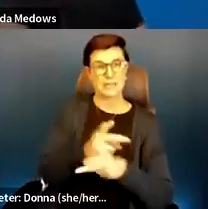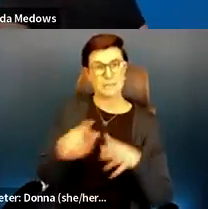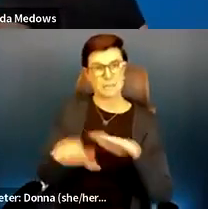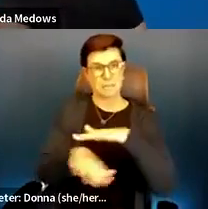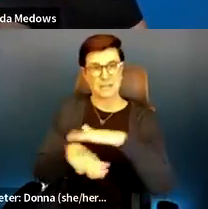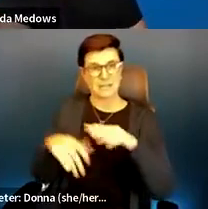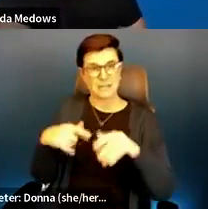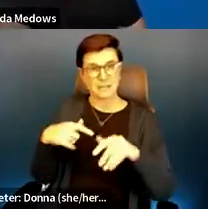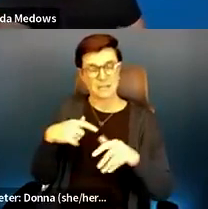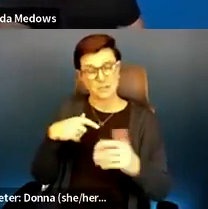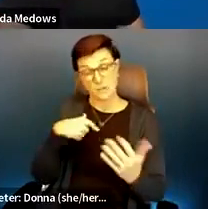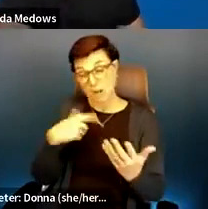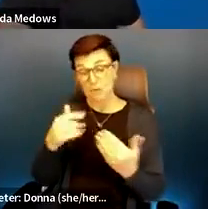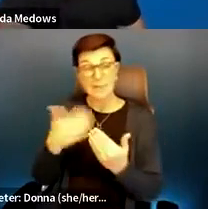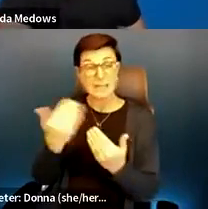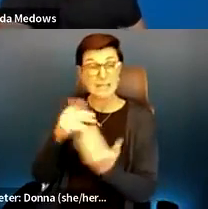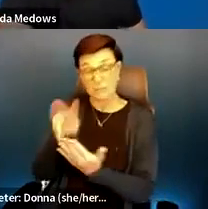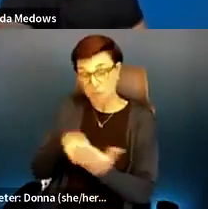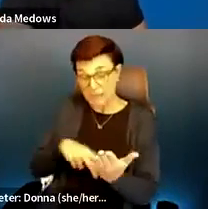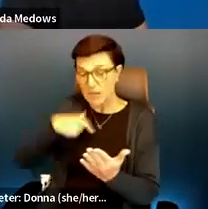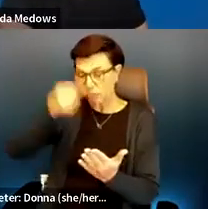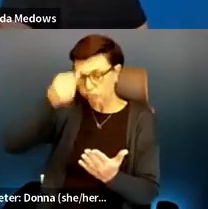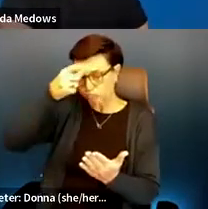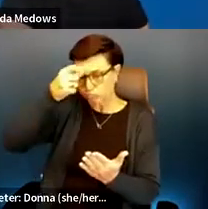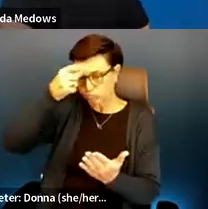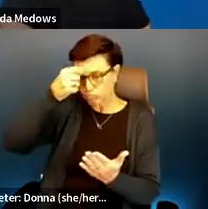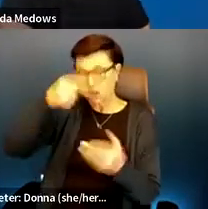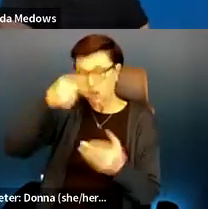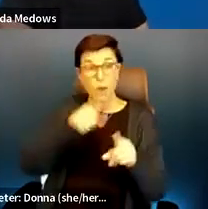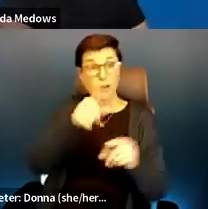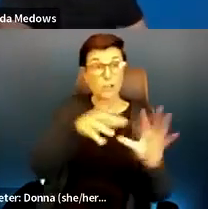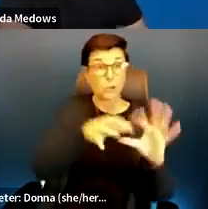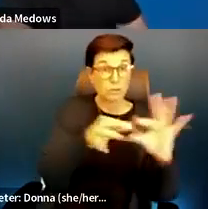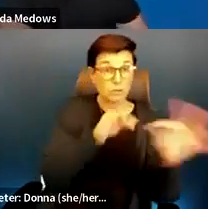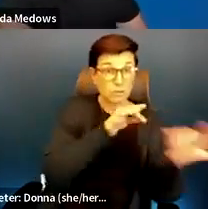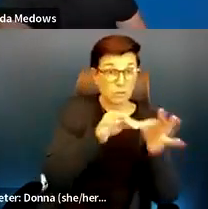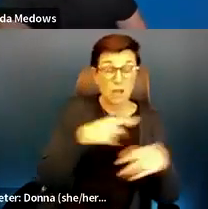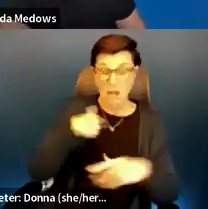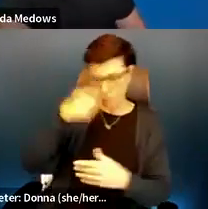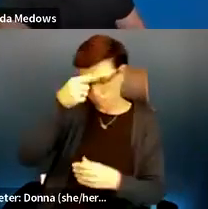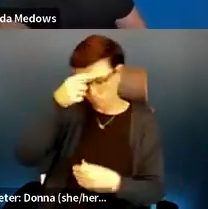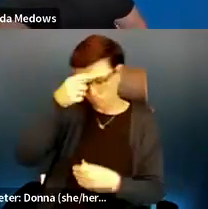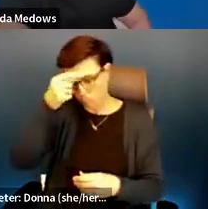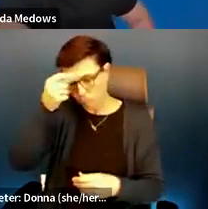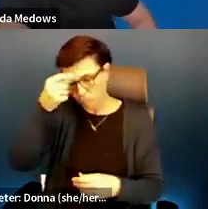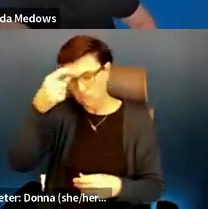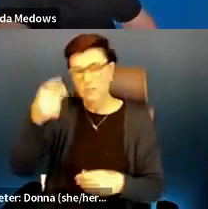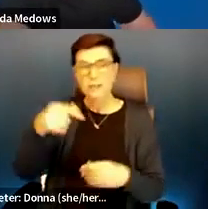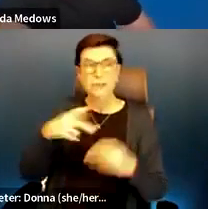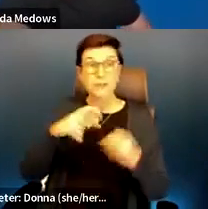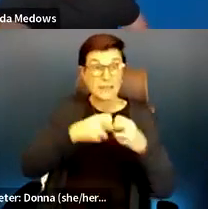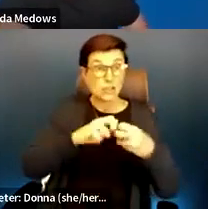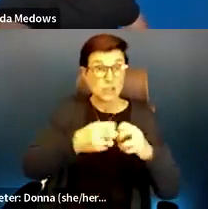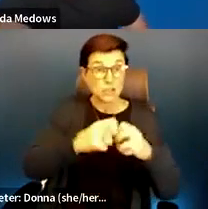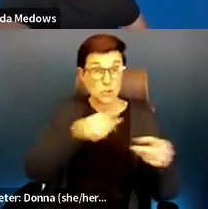I could also read, listening to you talk, I could understand what the key issues were of concern, and I'm anxiously waiting to hear what the recommendations are.